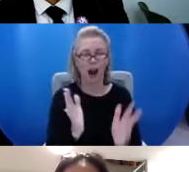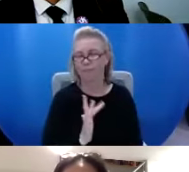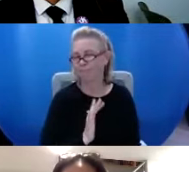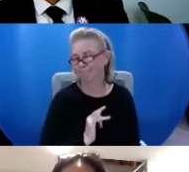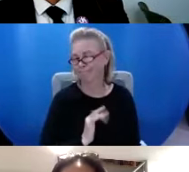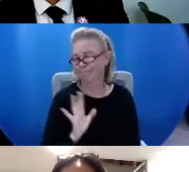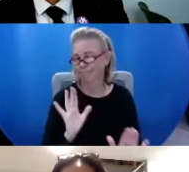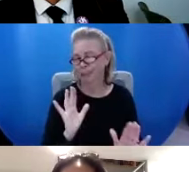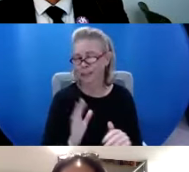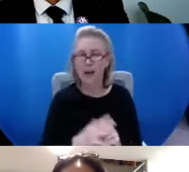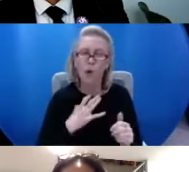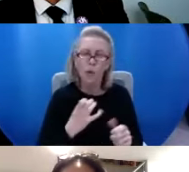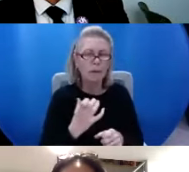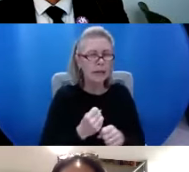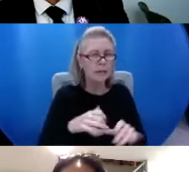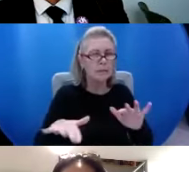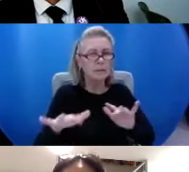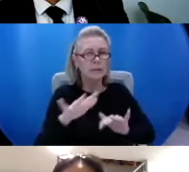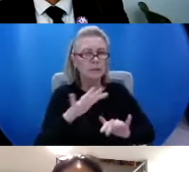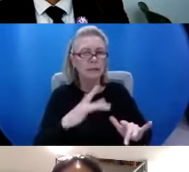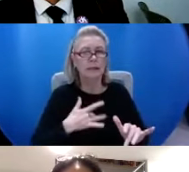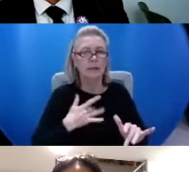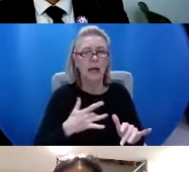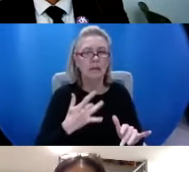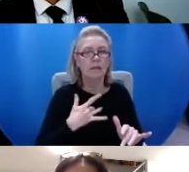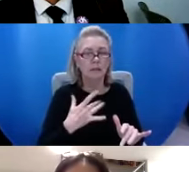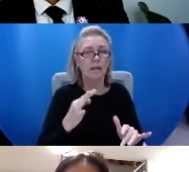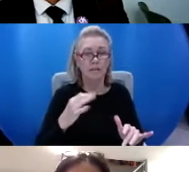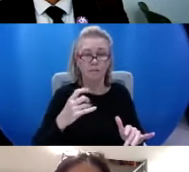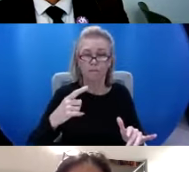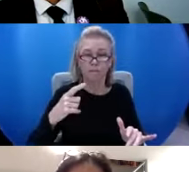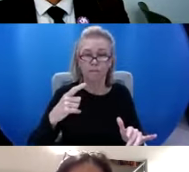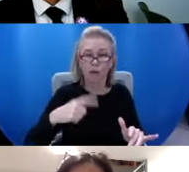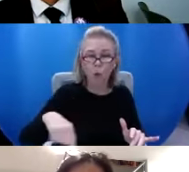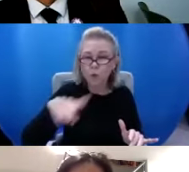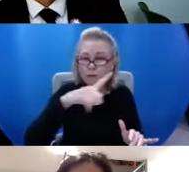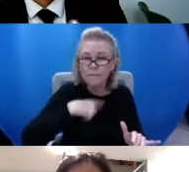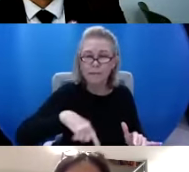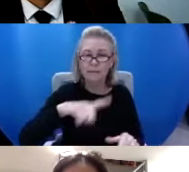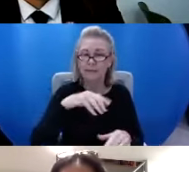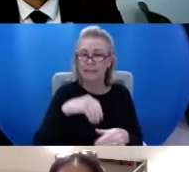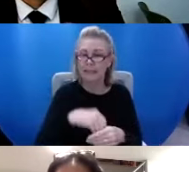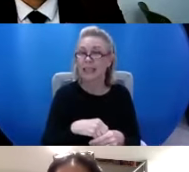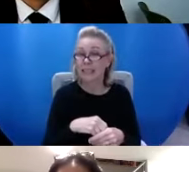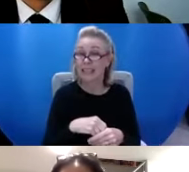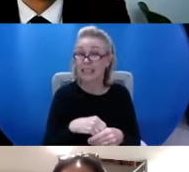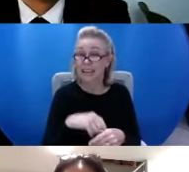get a sense of how those of us in—sorry, those of us in this workshop